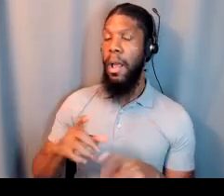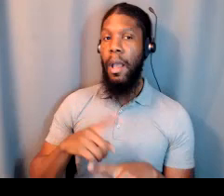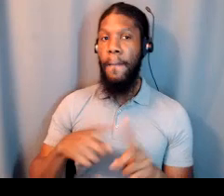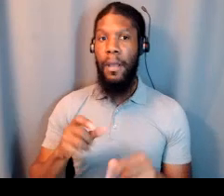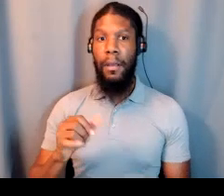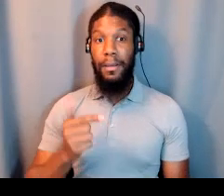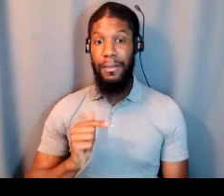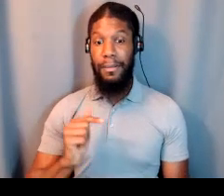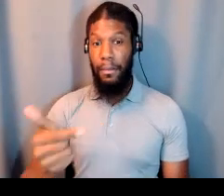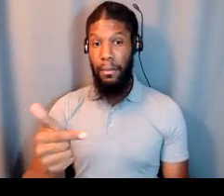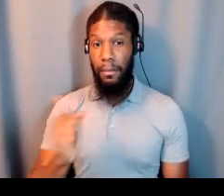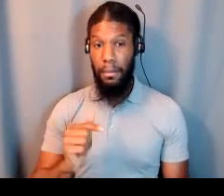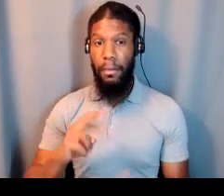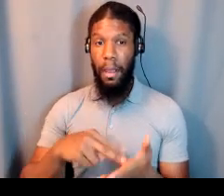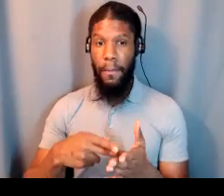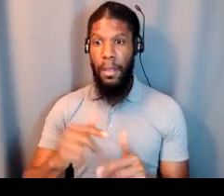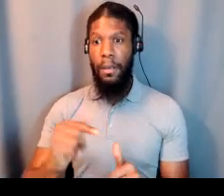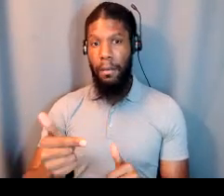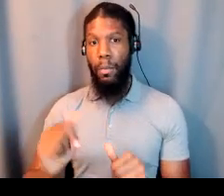to come back to certain questions later or even ignore them,